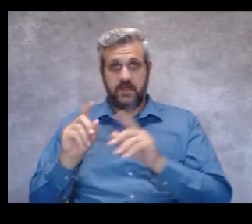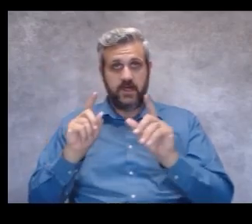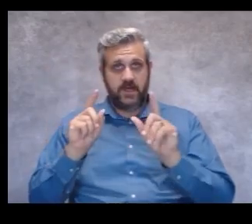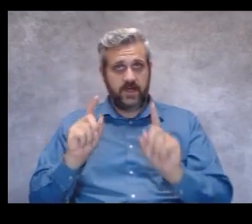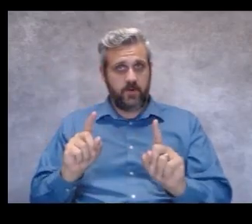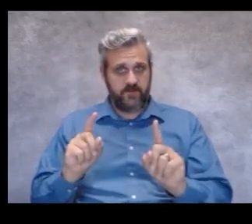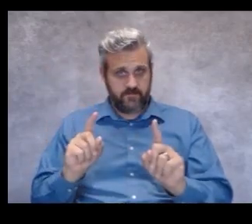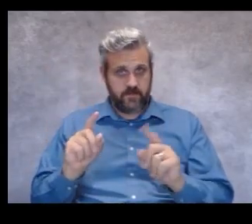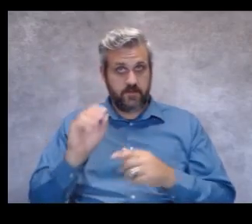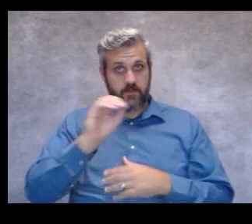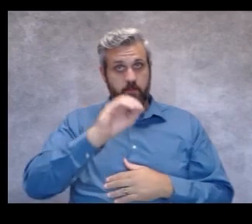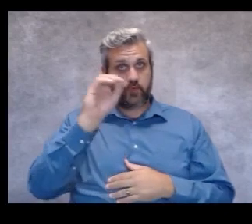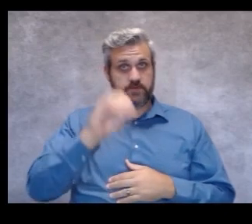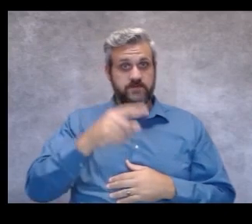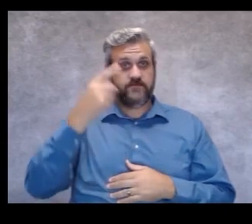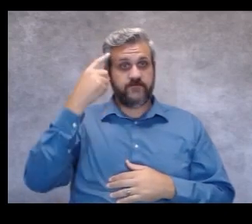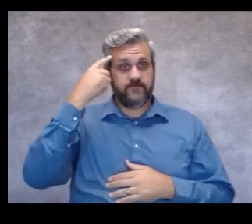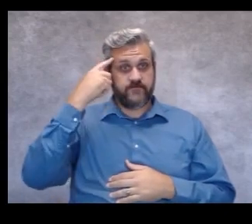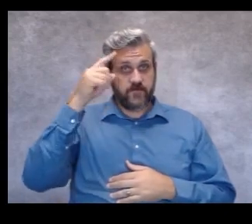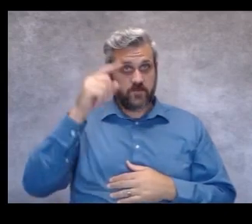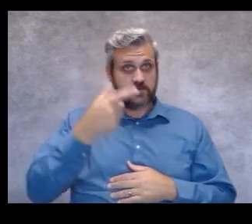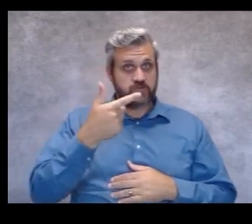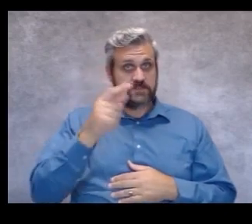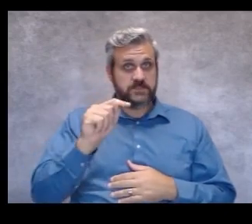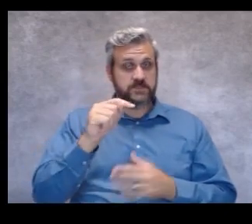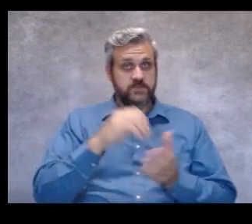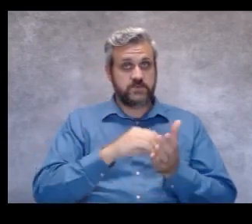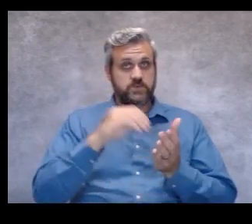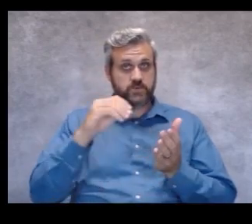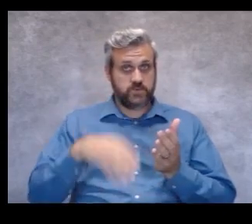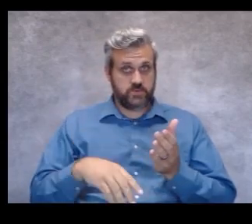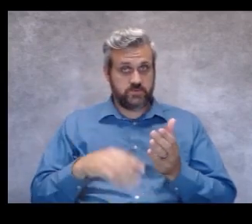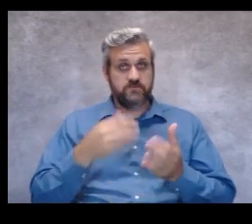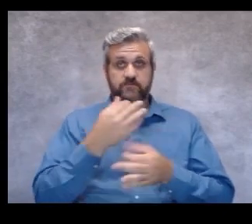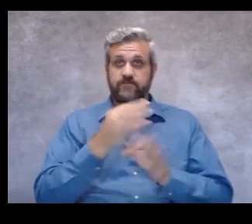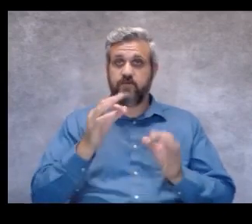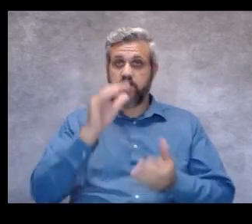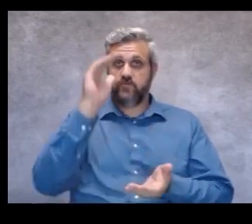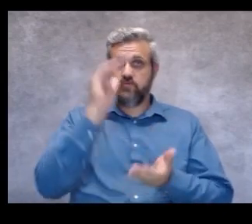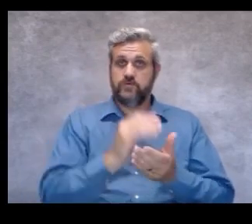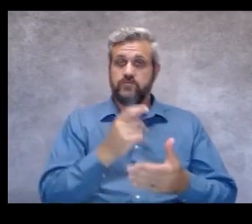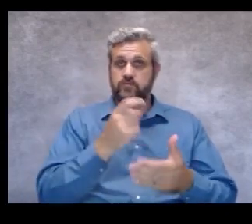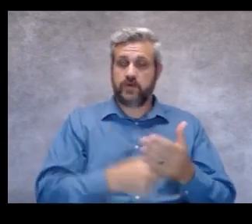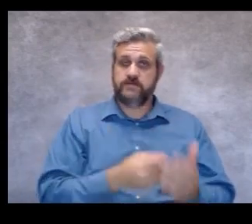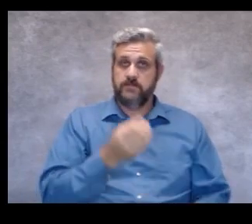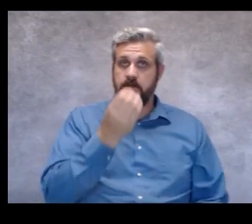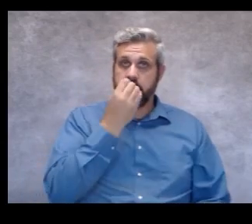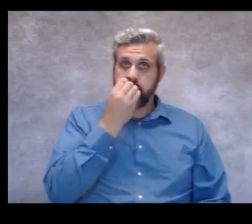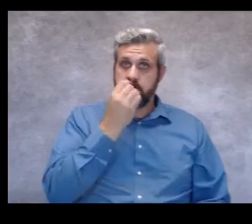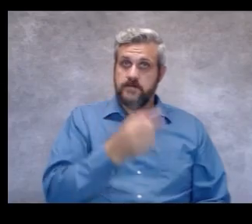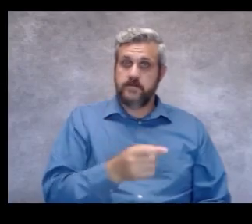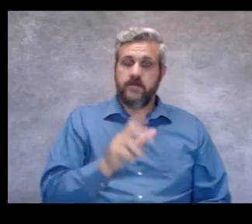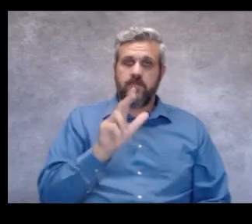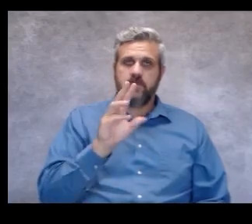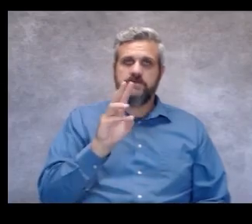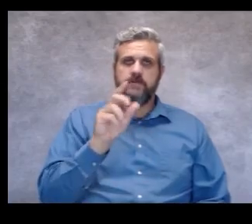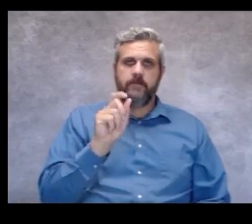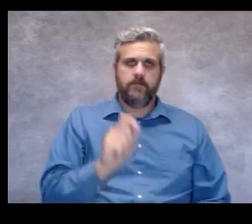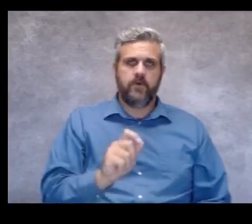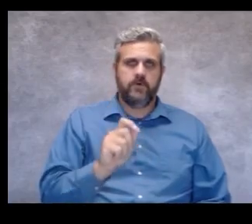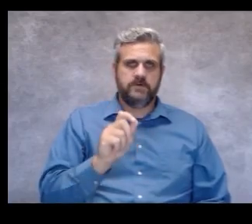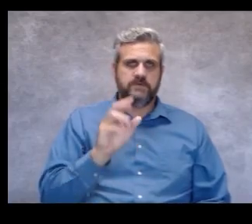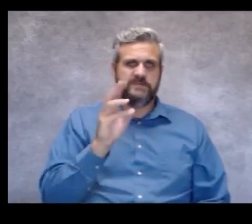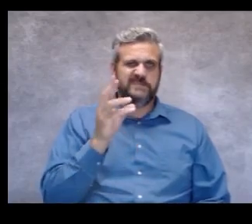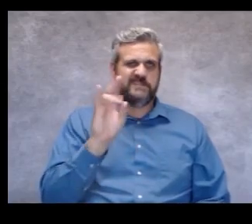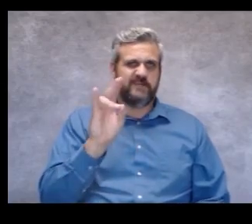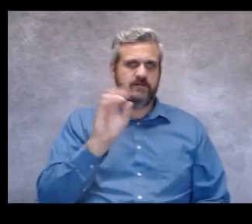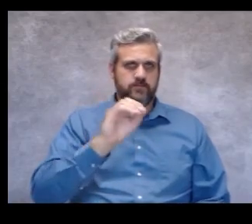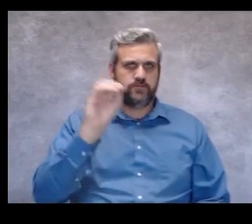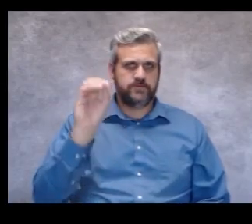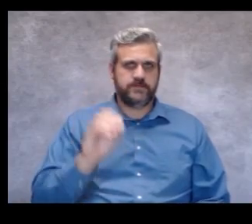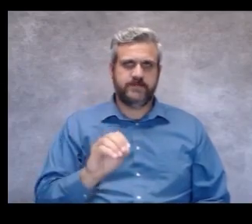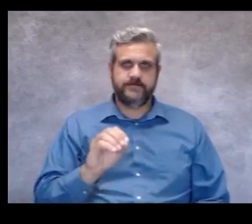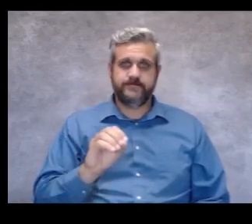However, the percent for GT students for free and reduced price meals is 36.67%.